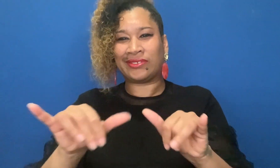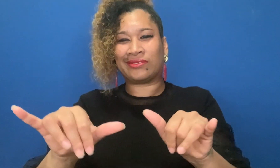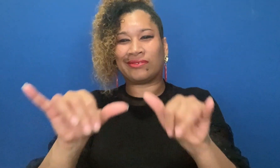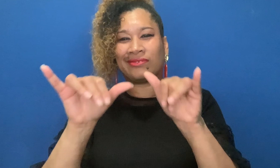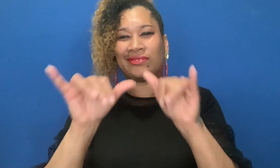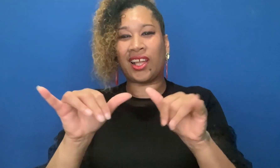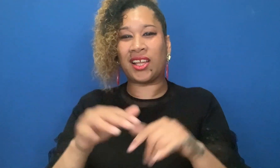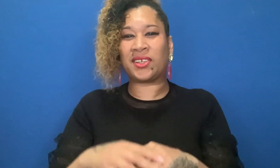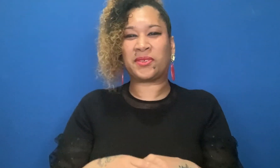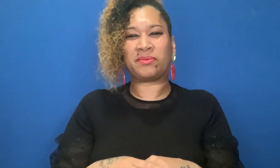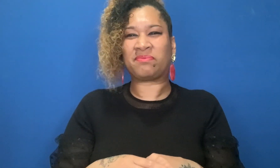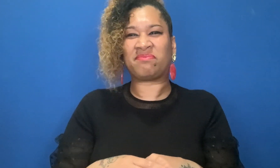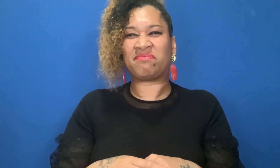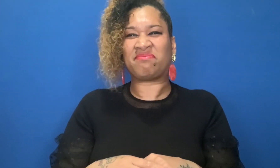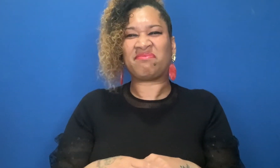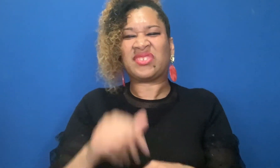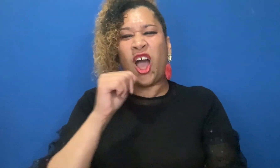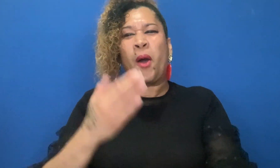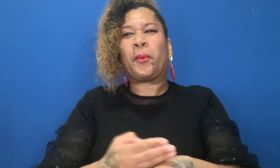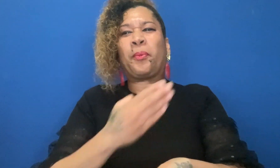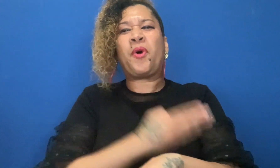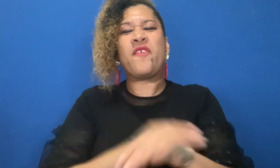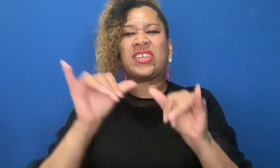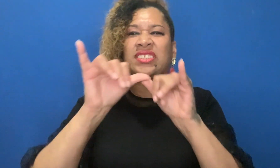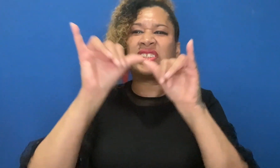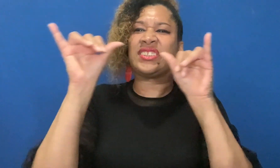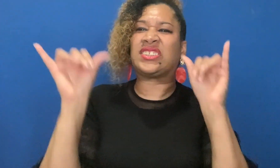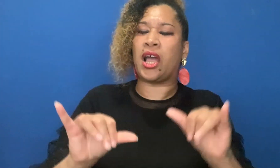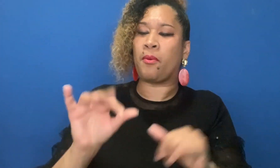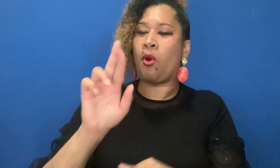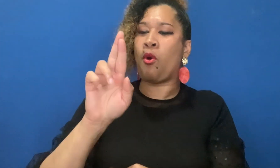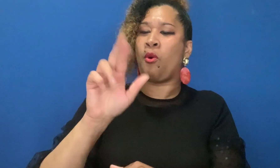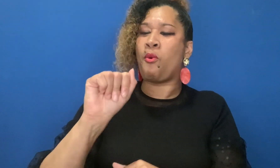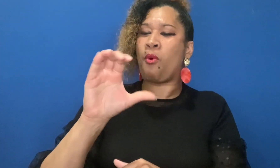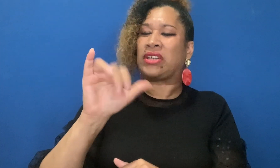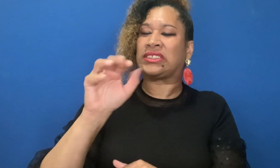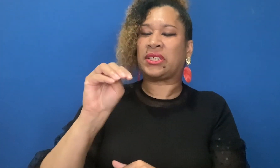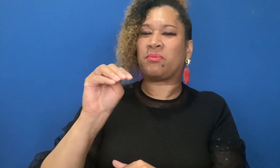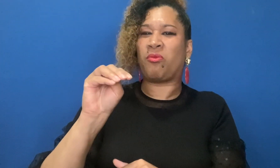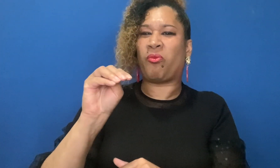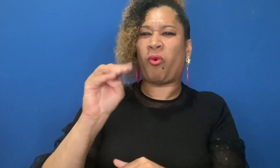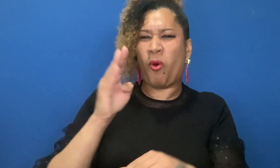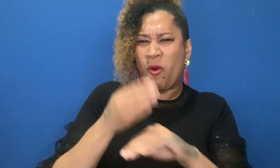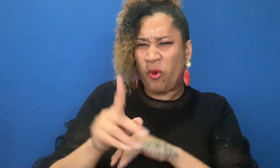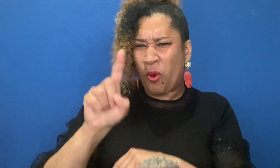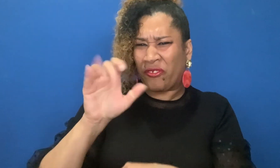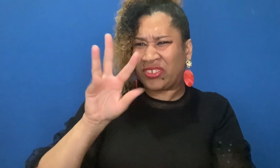It’s the same. It has not improved systemic racism.